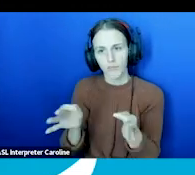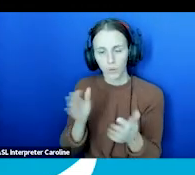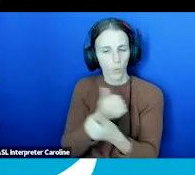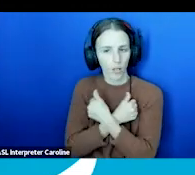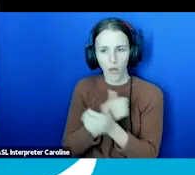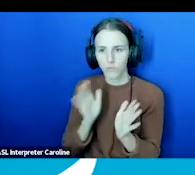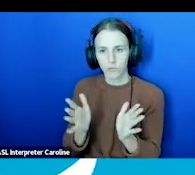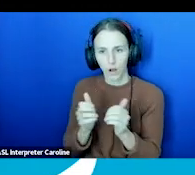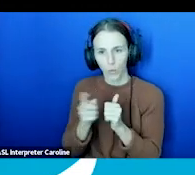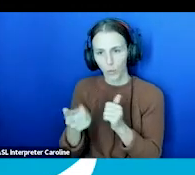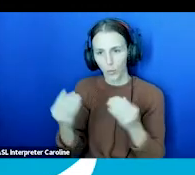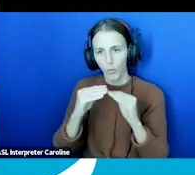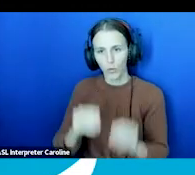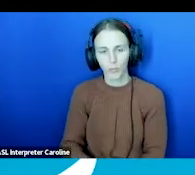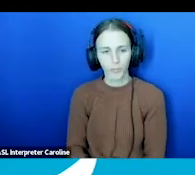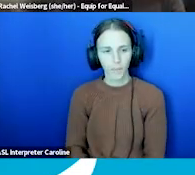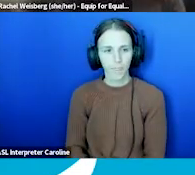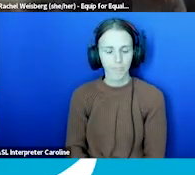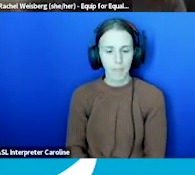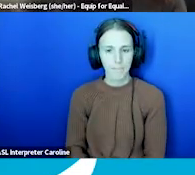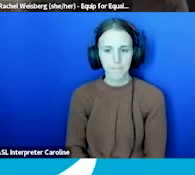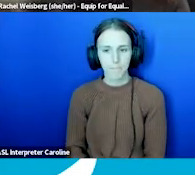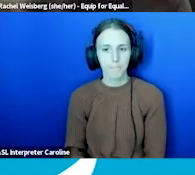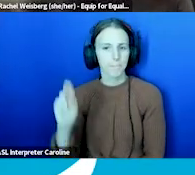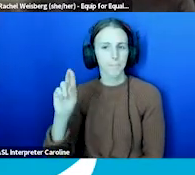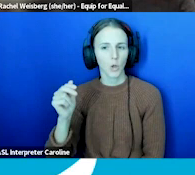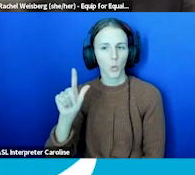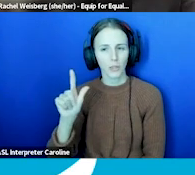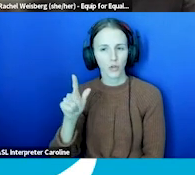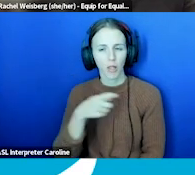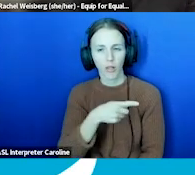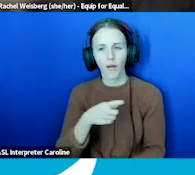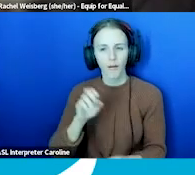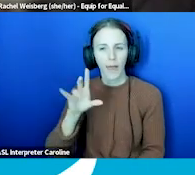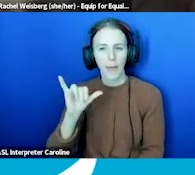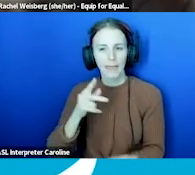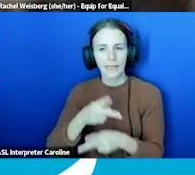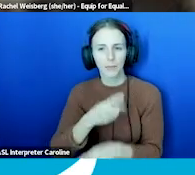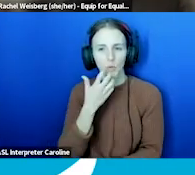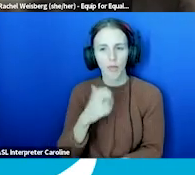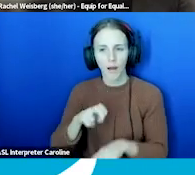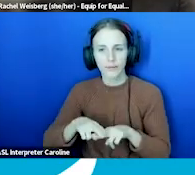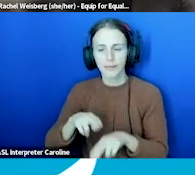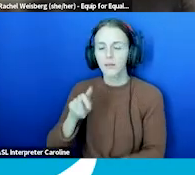YOUTHS TO GET ACCESS TO THE PROGRAMS THAT ARE GENERALLY NOT AVAILABLE. WE WOULD LOVE TO TALK TO YOU FURTHER ABOUT IT.